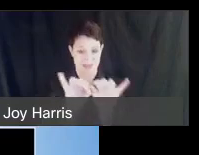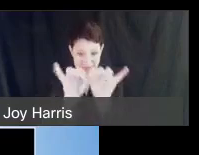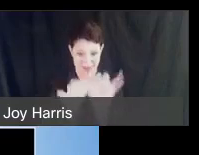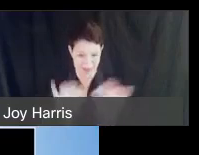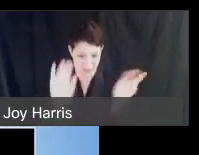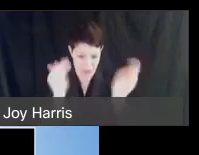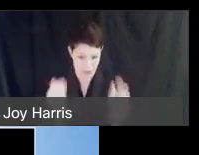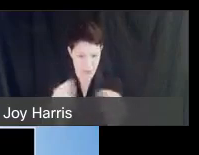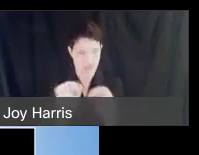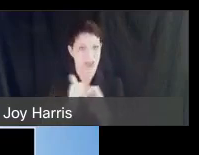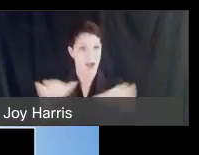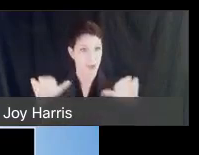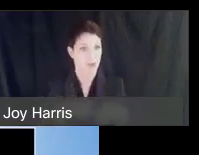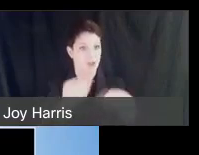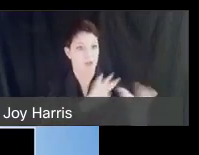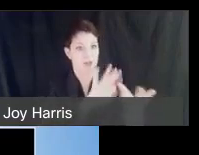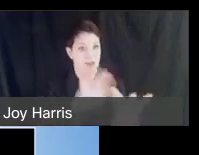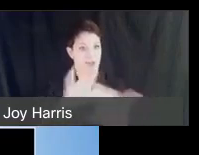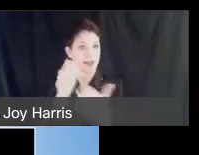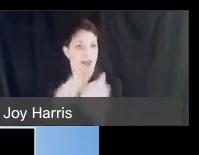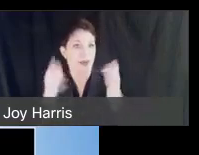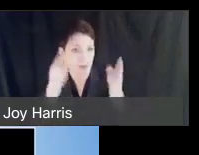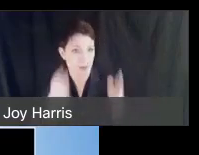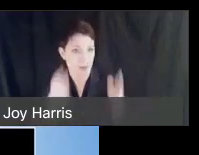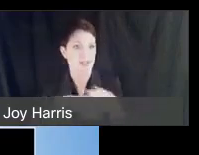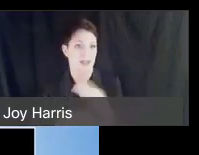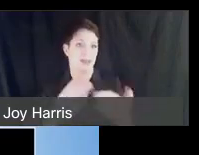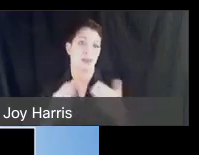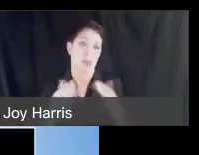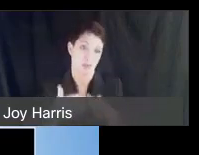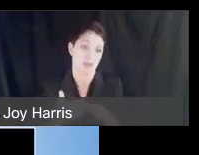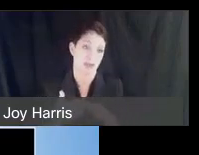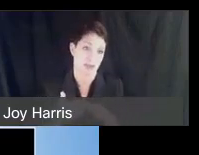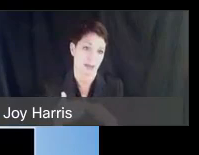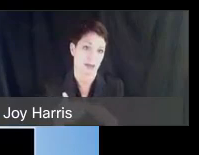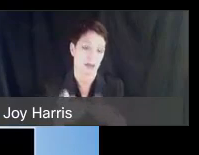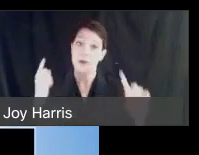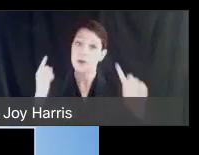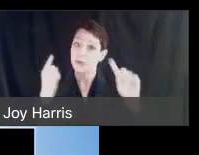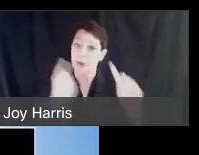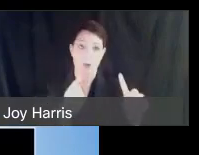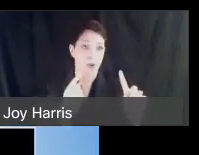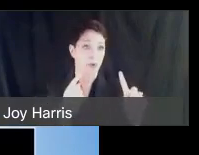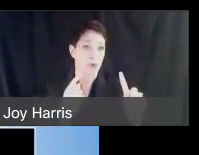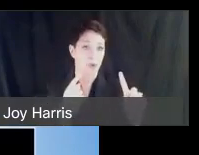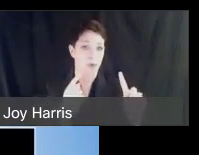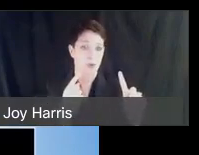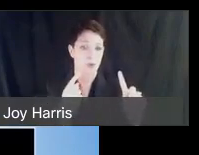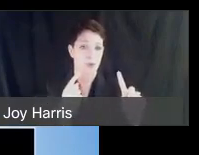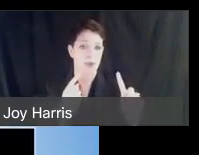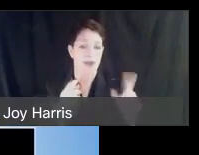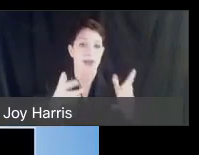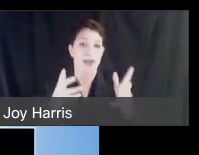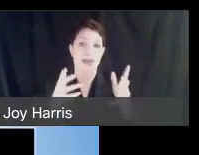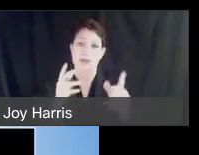reaching every person in our community. Our goal here is to leave no one behind in this effort.